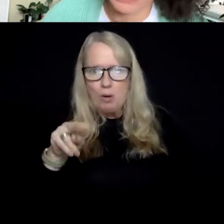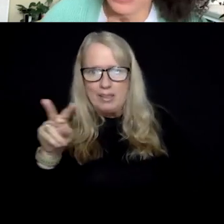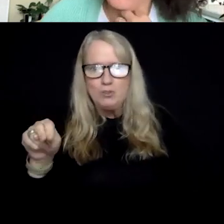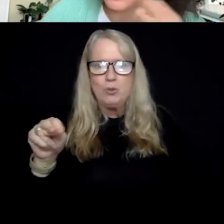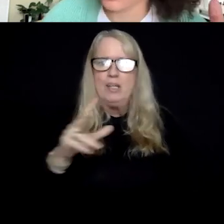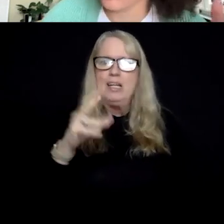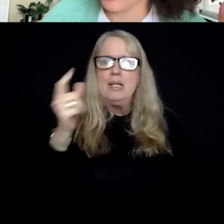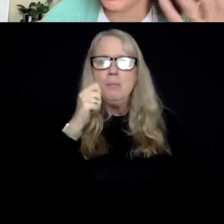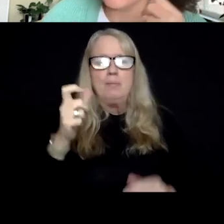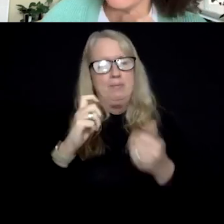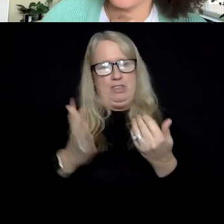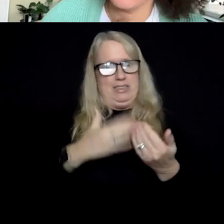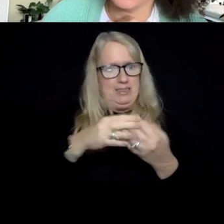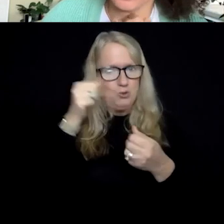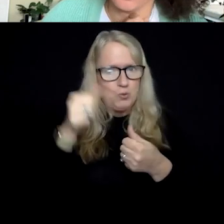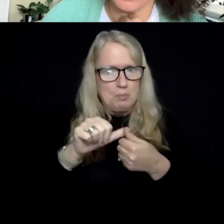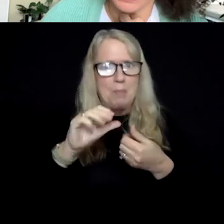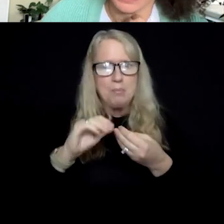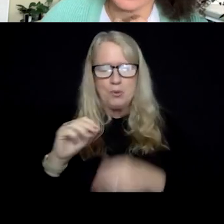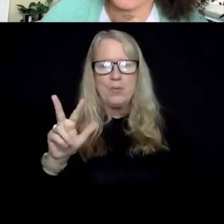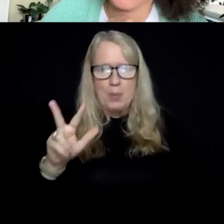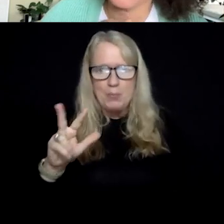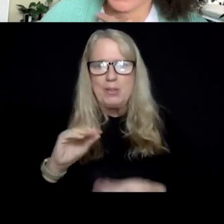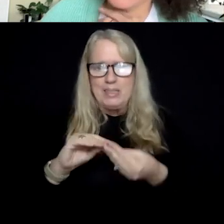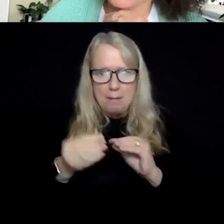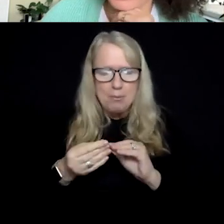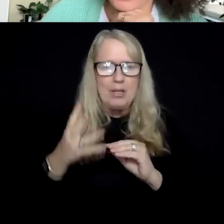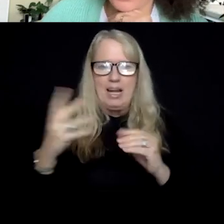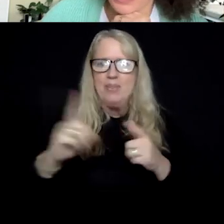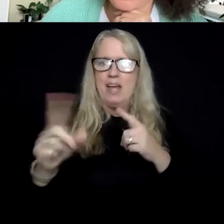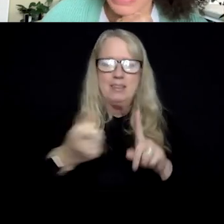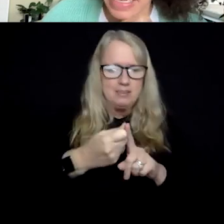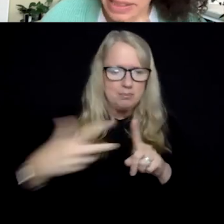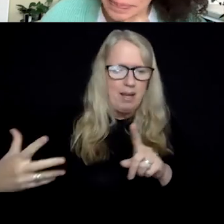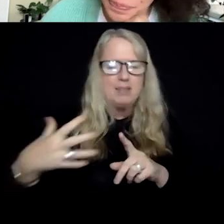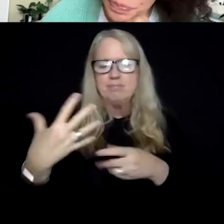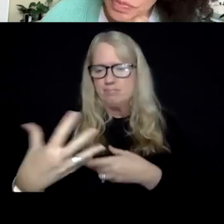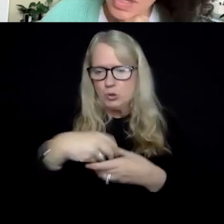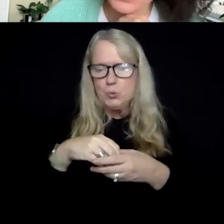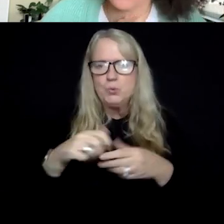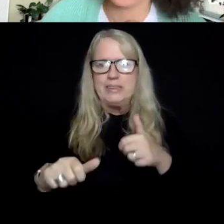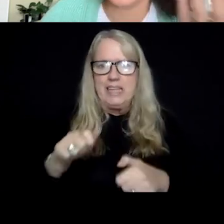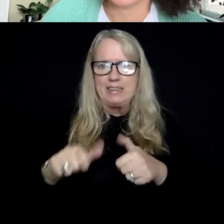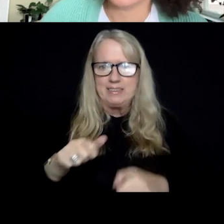A EASIER CODE AND THEN EXPANDED TO INCLUDE TEXT.